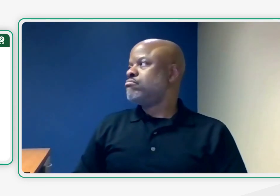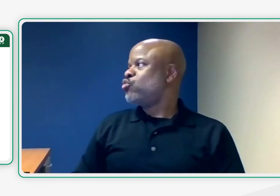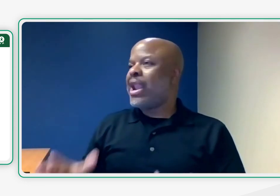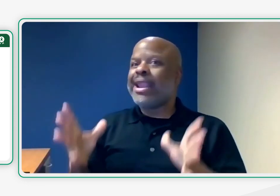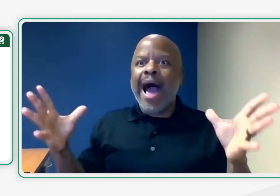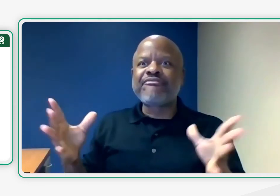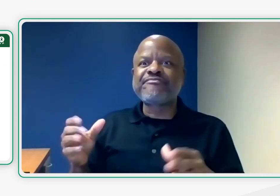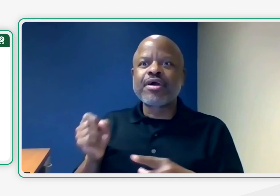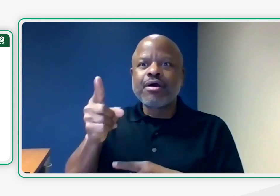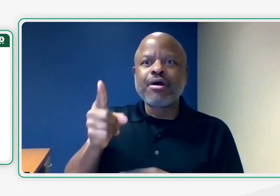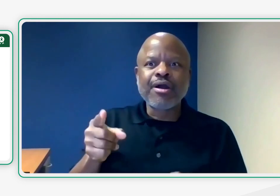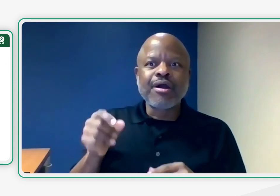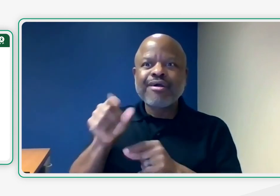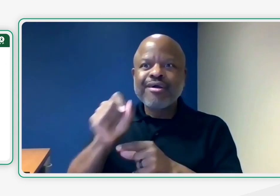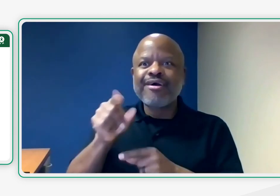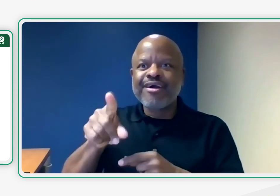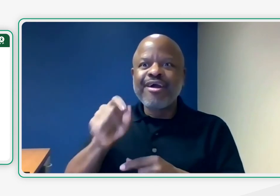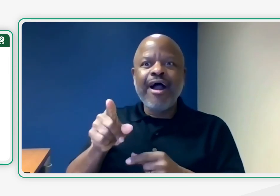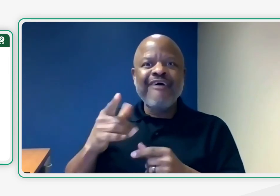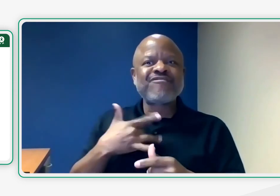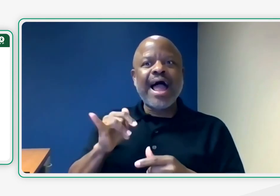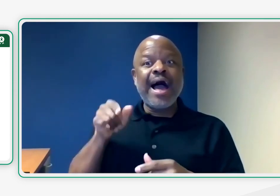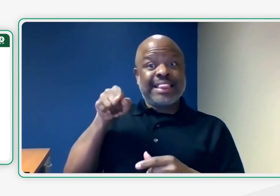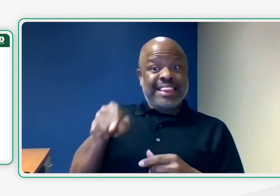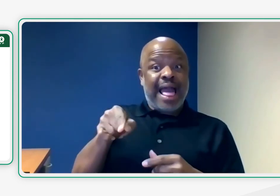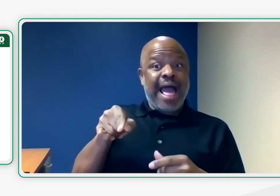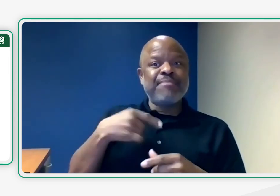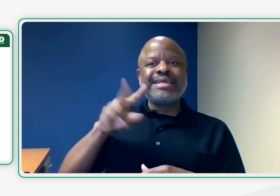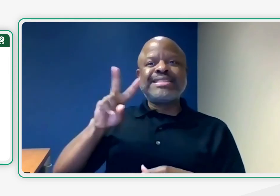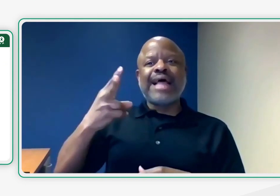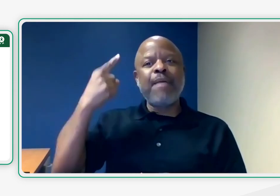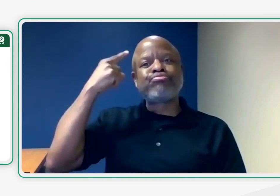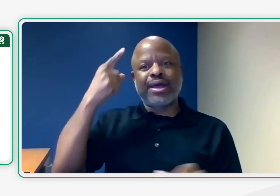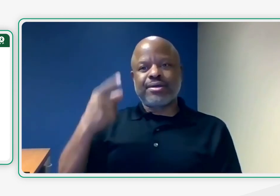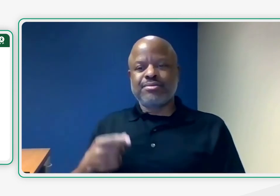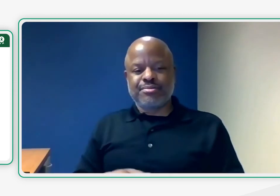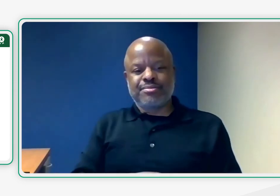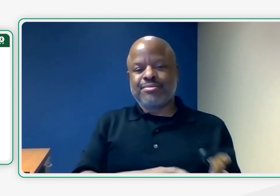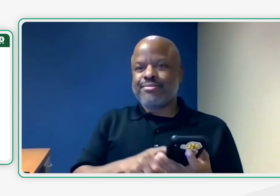do you want to turn off distractions right now? We get a lot of notifications again and again during the day.